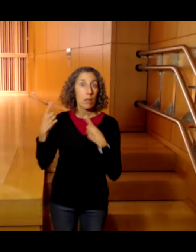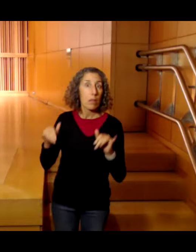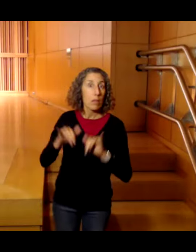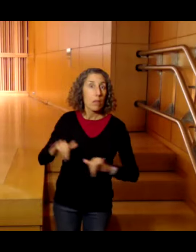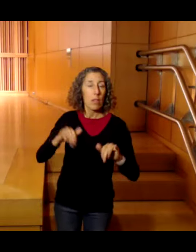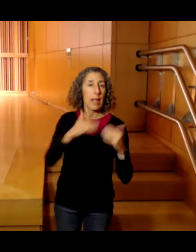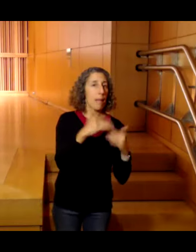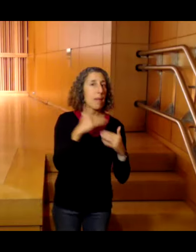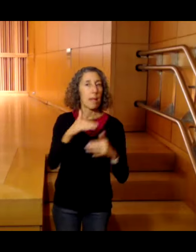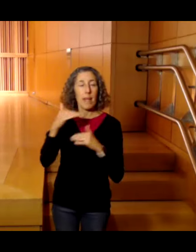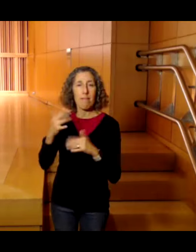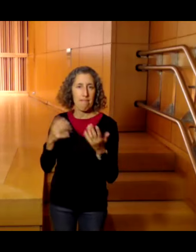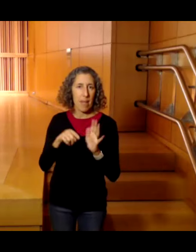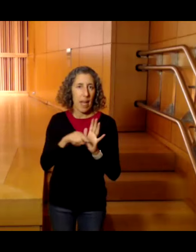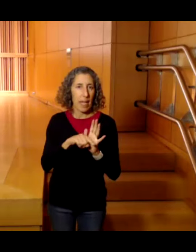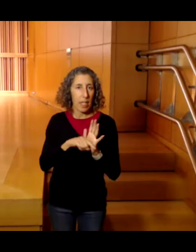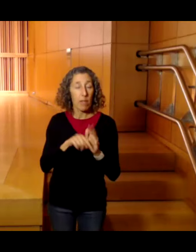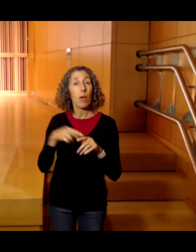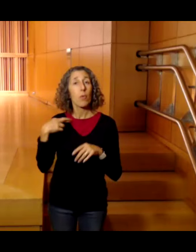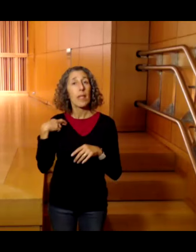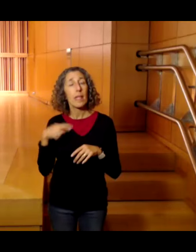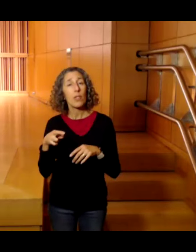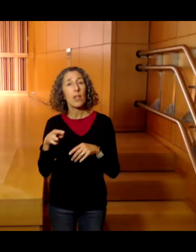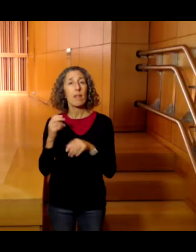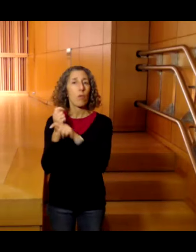Religious ritual that seek to reaffirm our commitments to each other are.